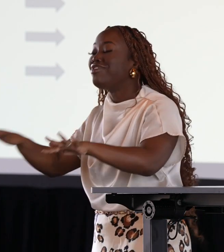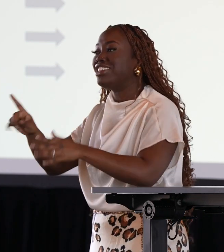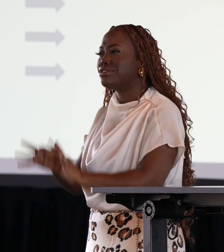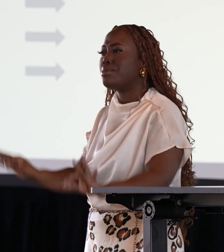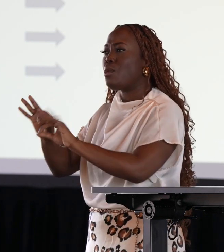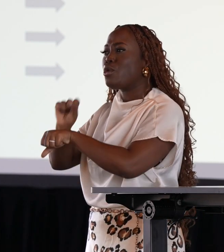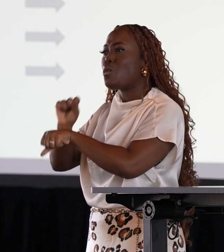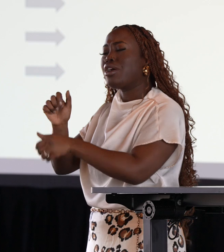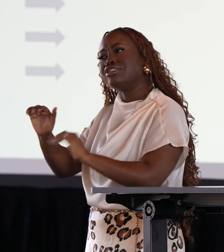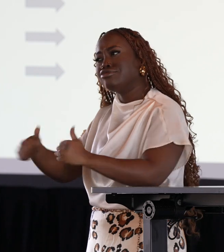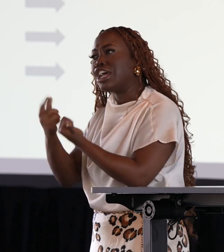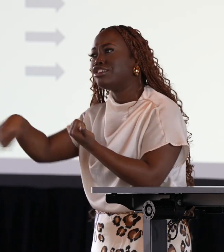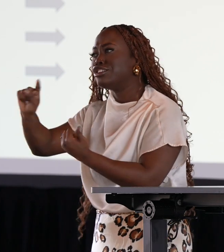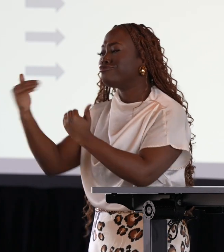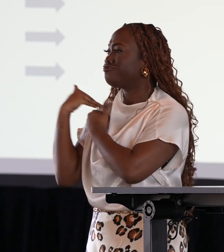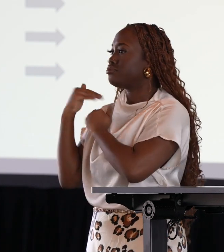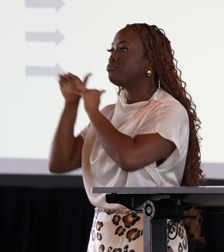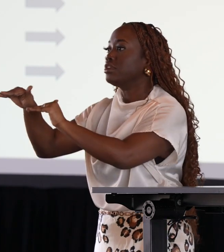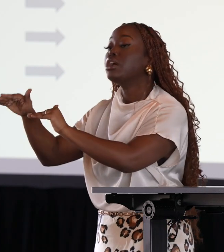and challenge you to have that awareness about these models,